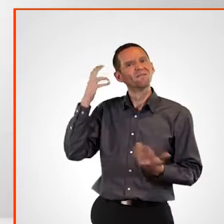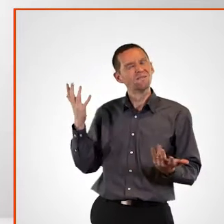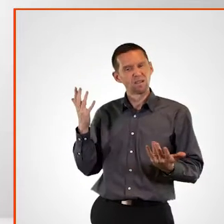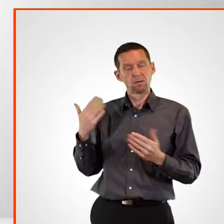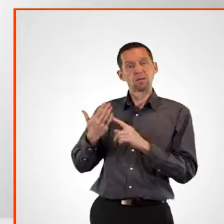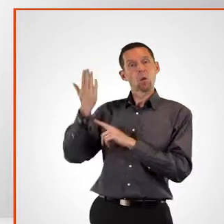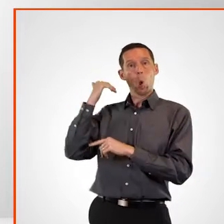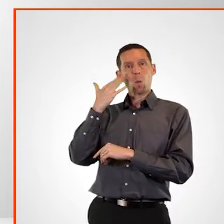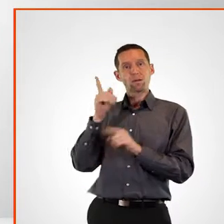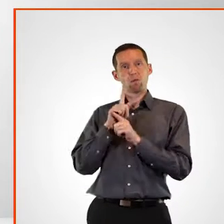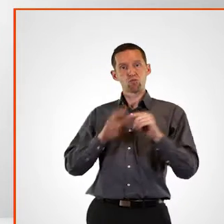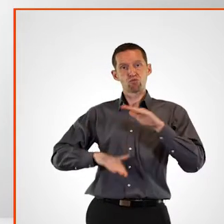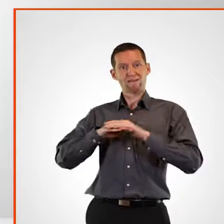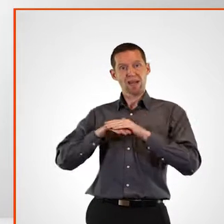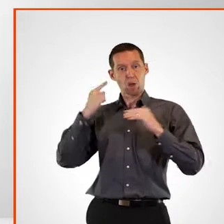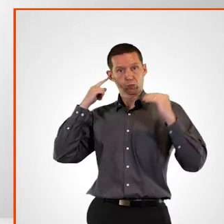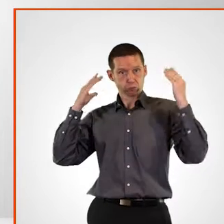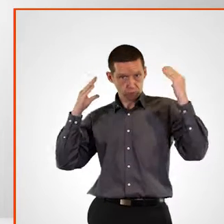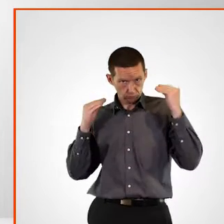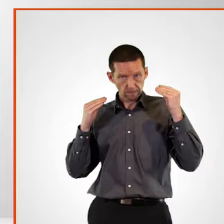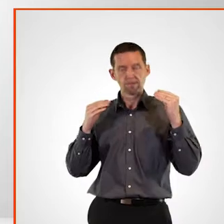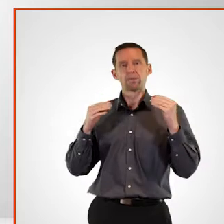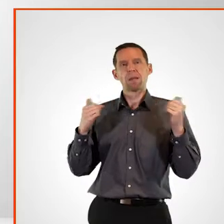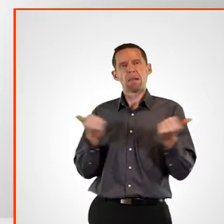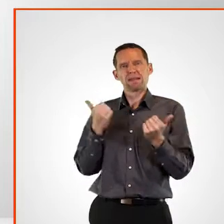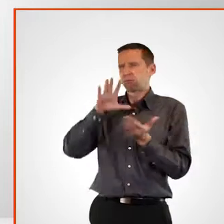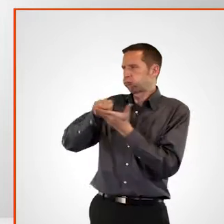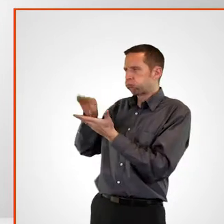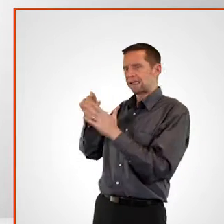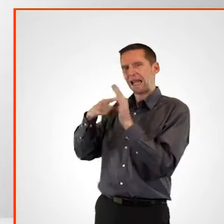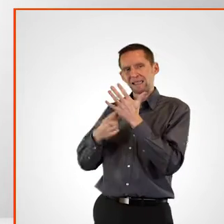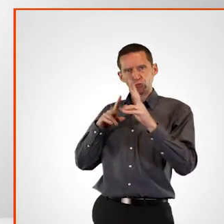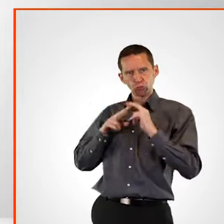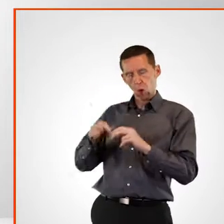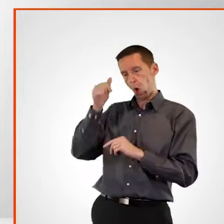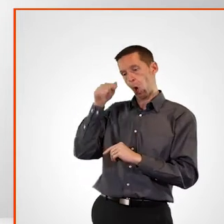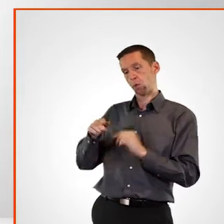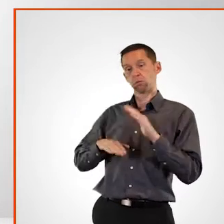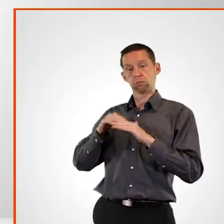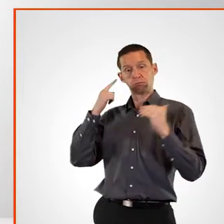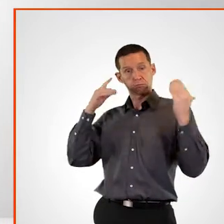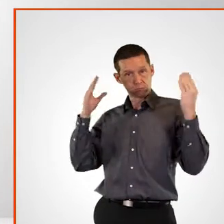When we have a child with a profound hearing loss, we've got lots, reams of data now, we know that the child with a profound hearing loss